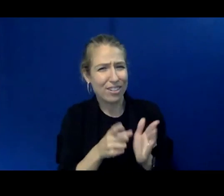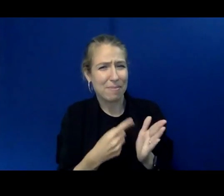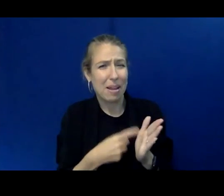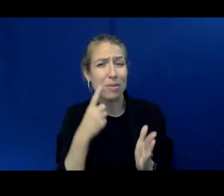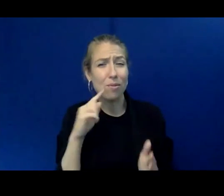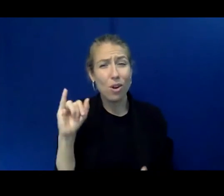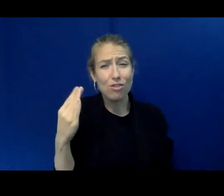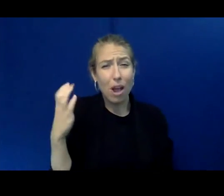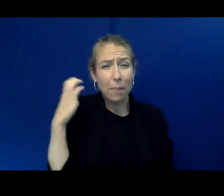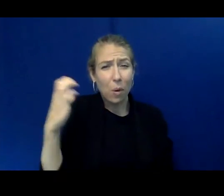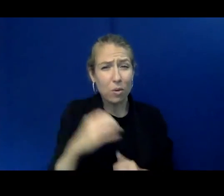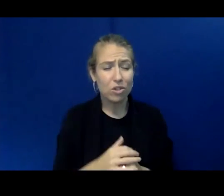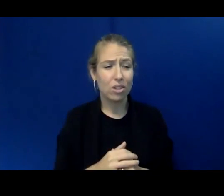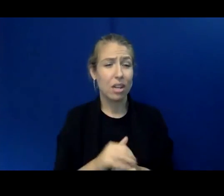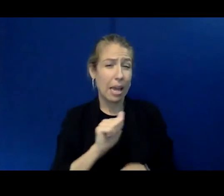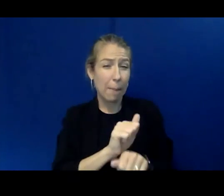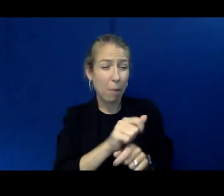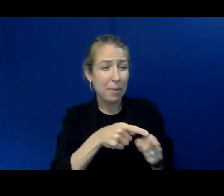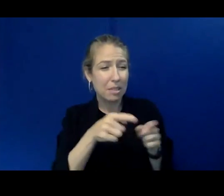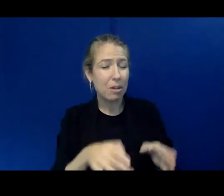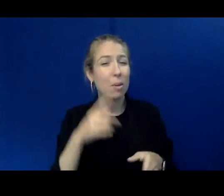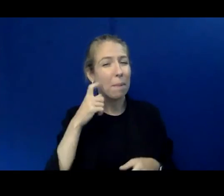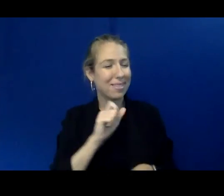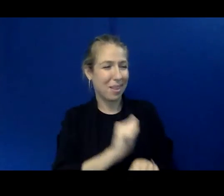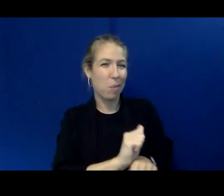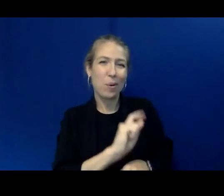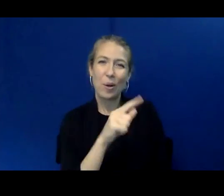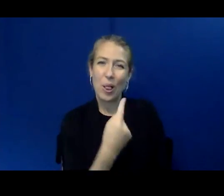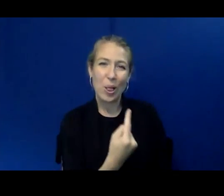because often they work by themselves so they only see what they see.